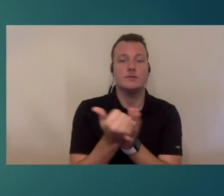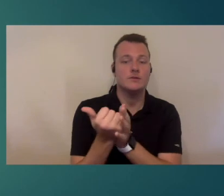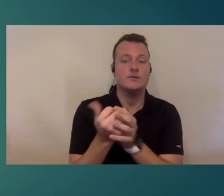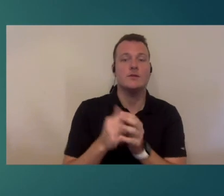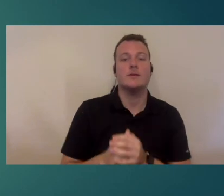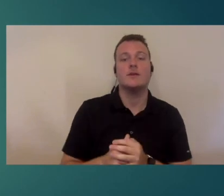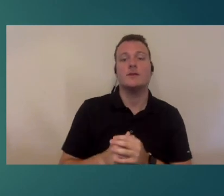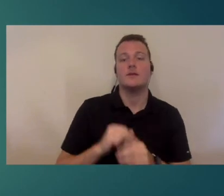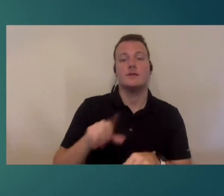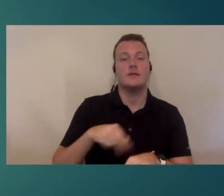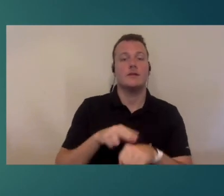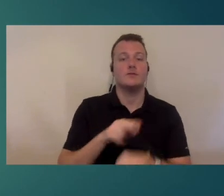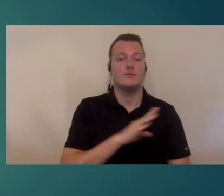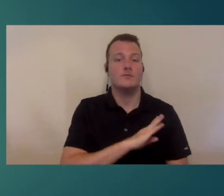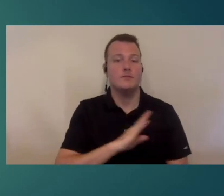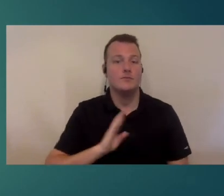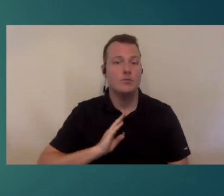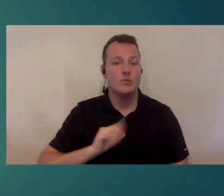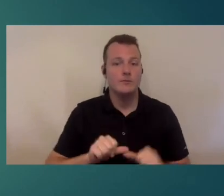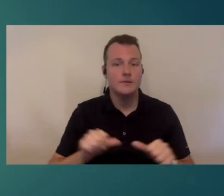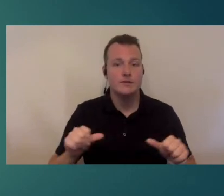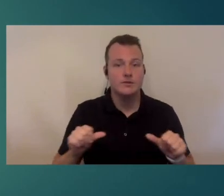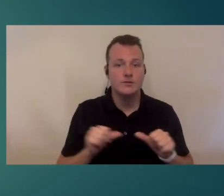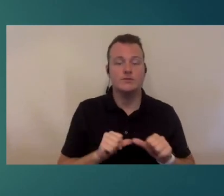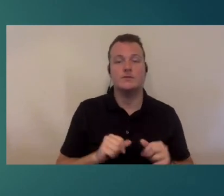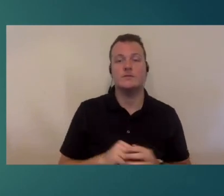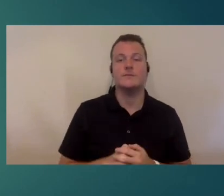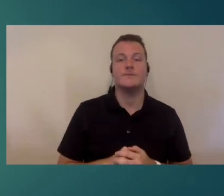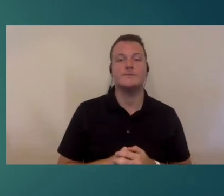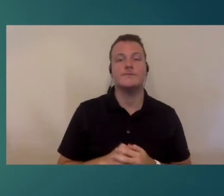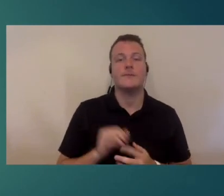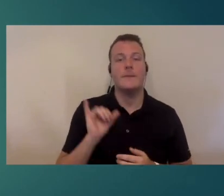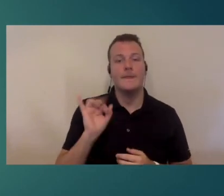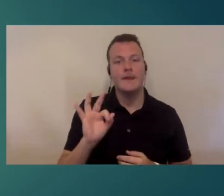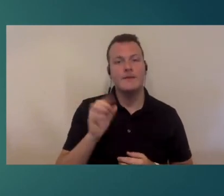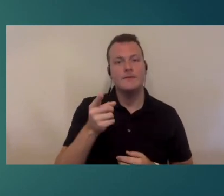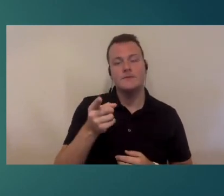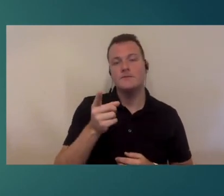national board positions, if you're- if you're going to be stepping into some